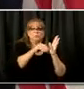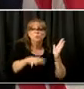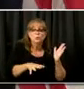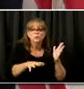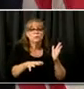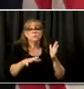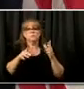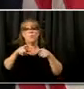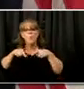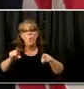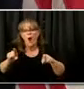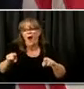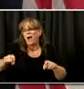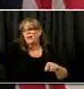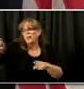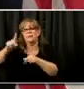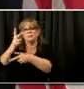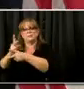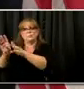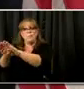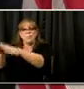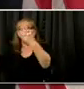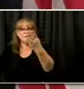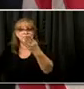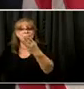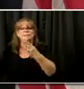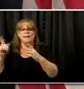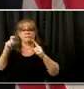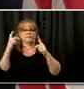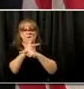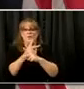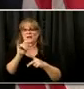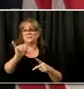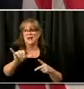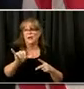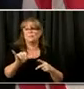today that we've placed 40 new americorps members in some of our highest need schools in colorado